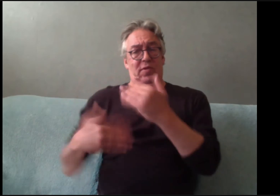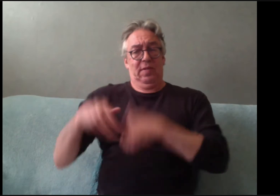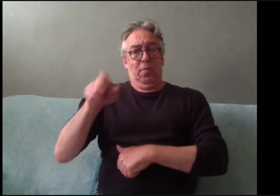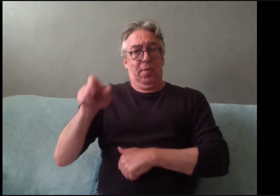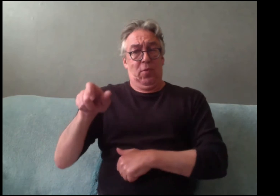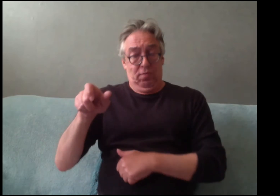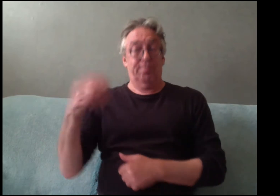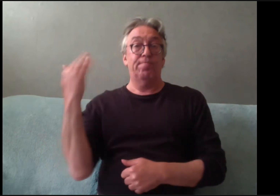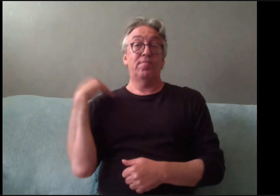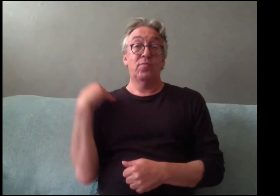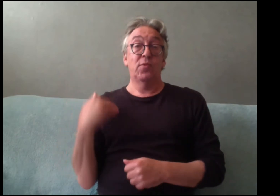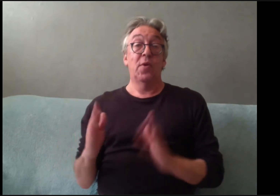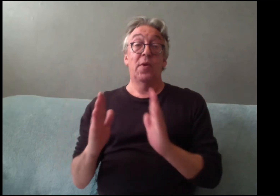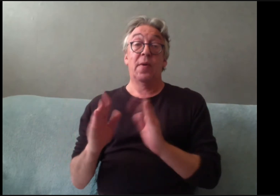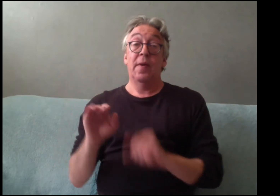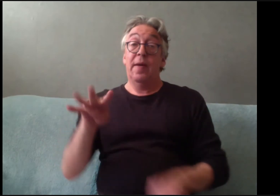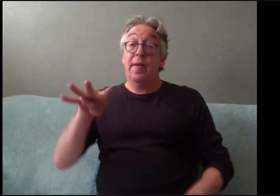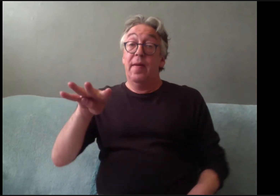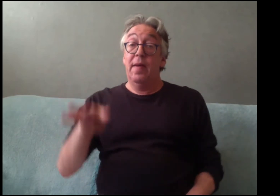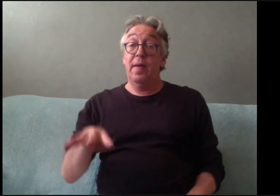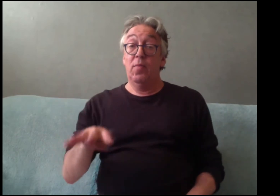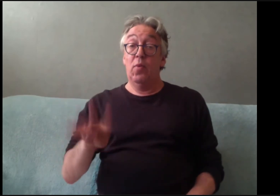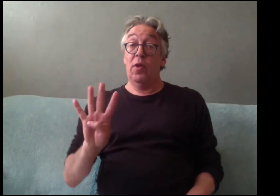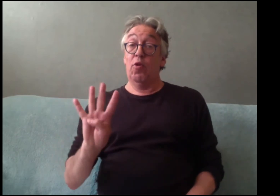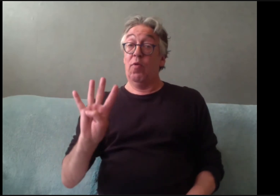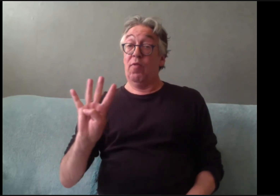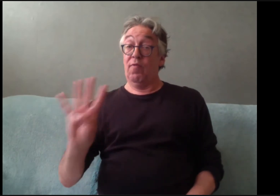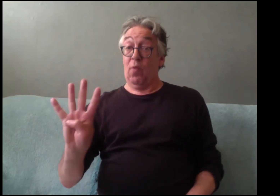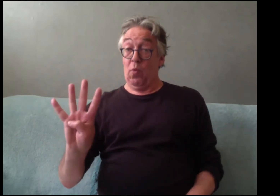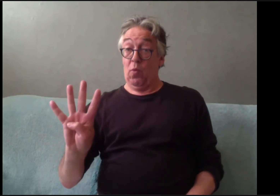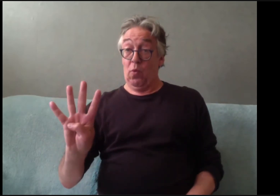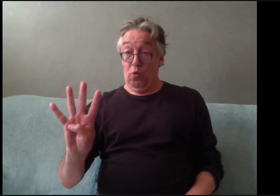The Minister made it clear to us, to the organizations